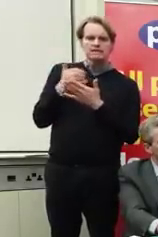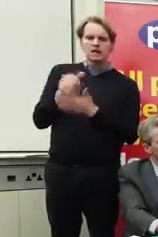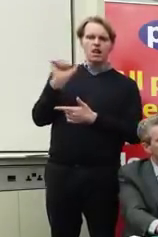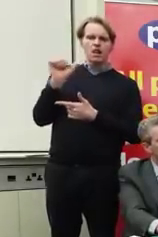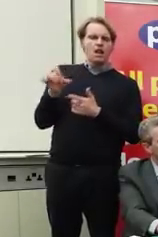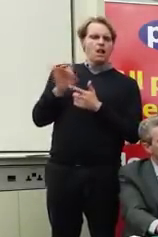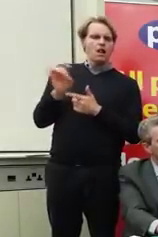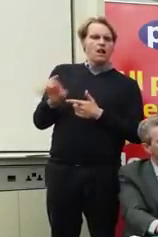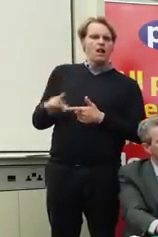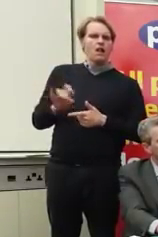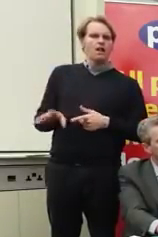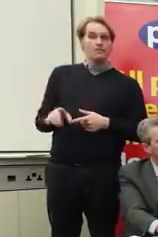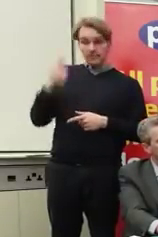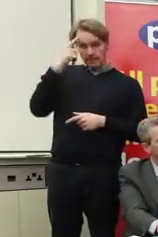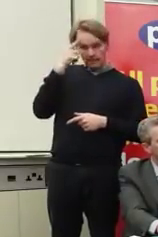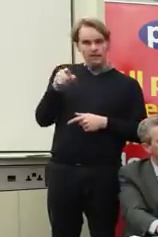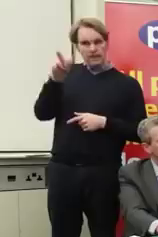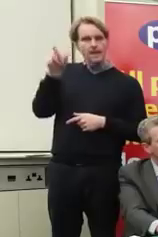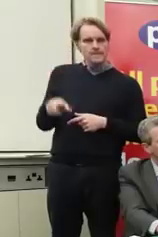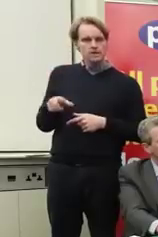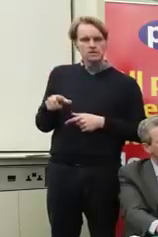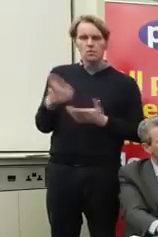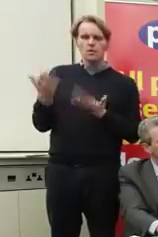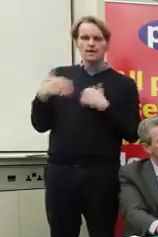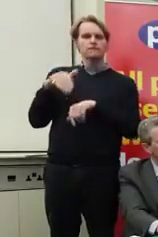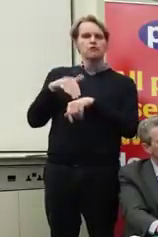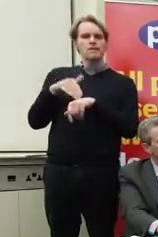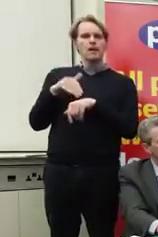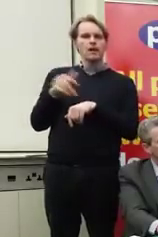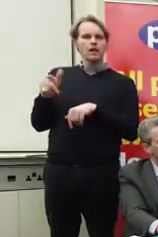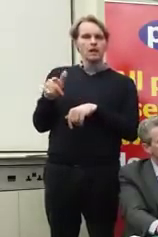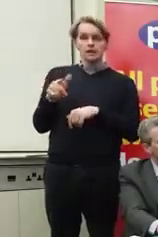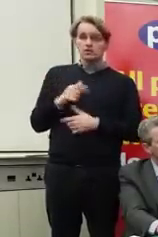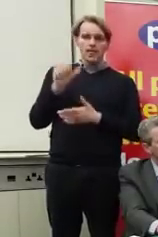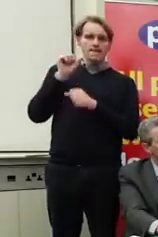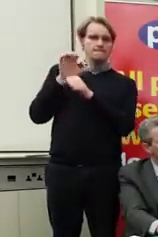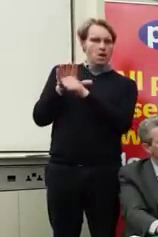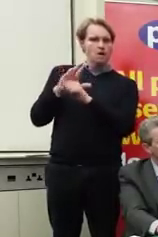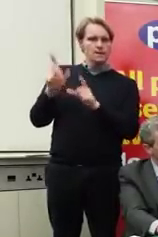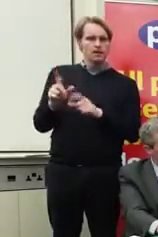think will somehow give them trouble. We set up the blacklisted workers